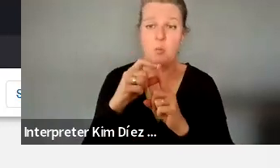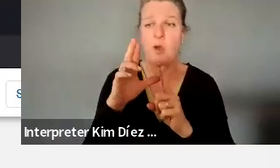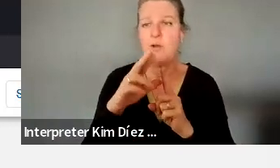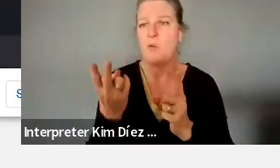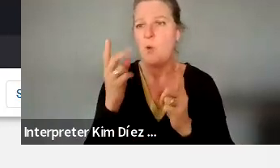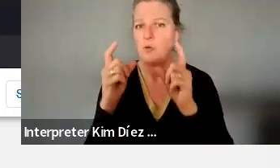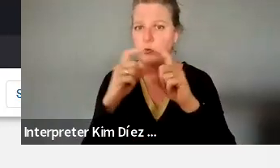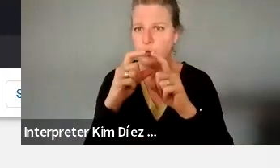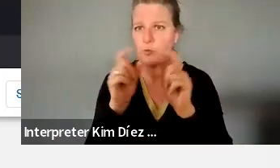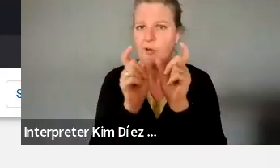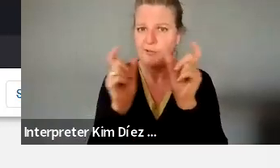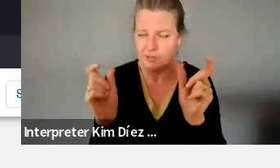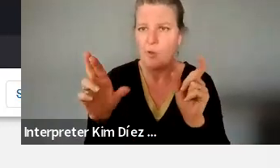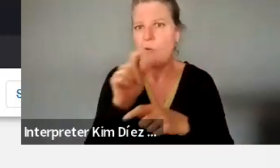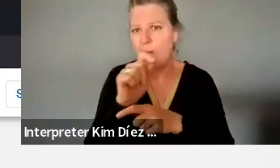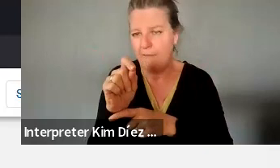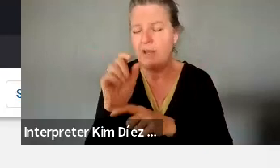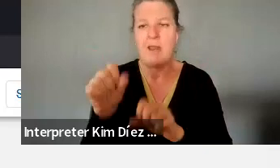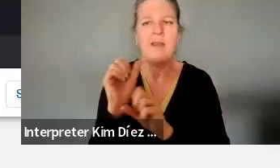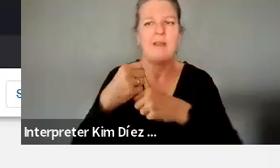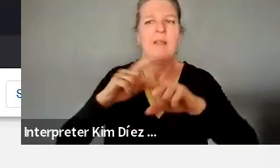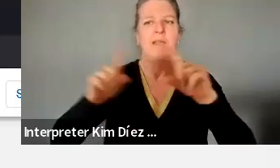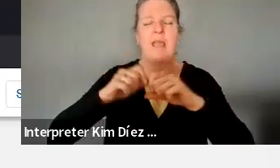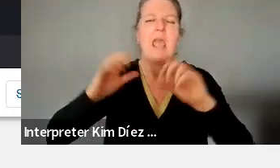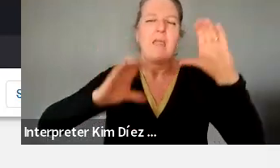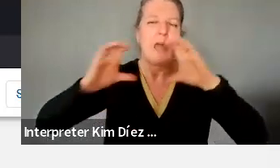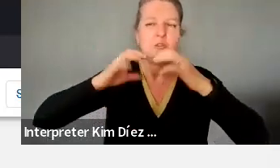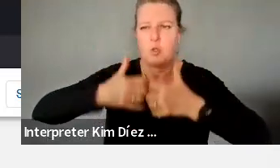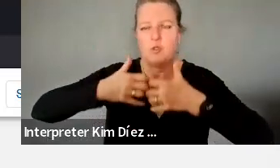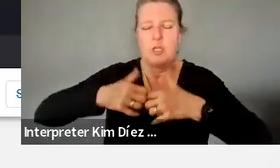can make a little bit of a difference in the search engine when you're on OER Commons. So we'll just try to make sure